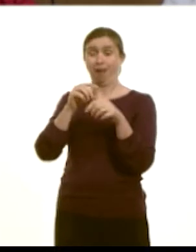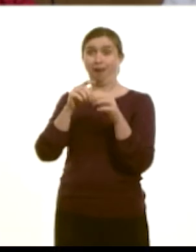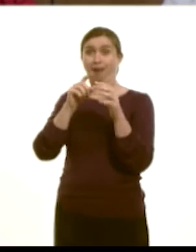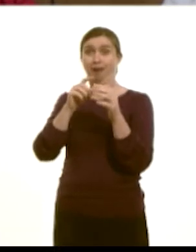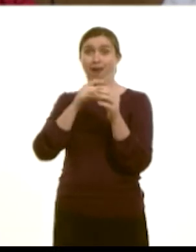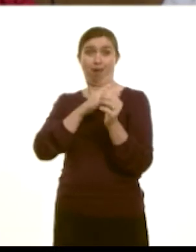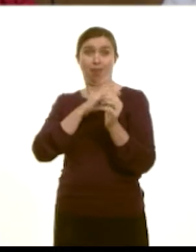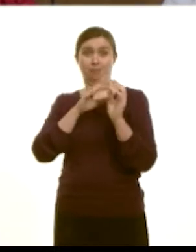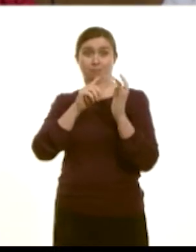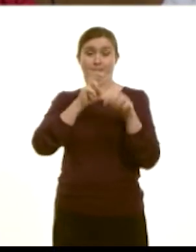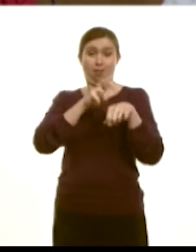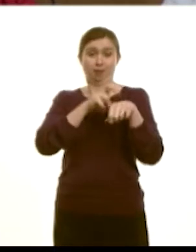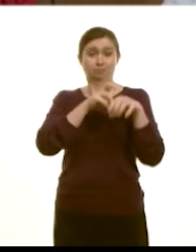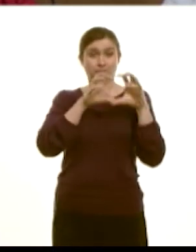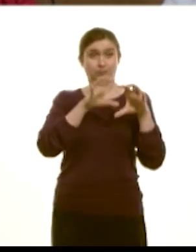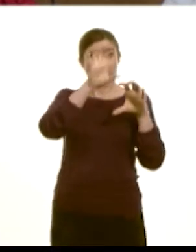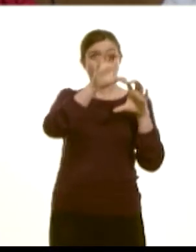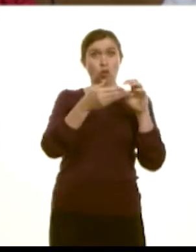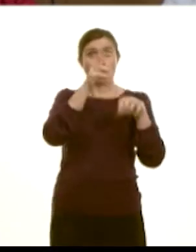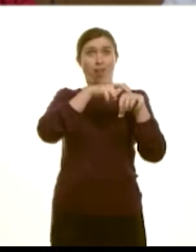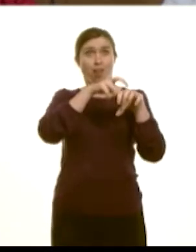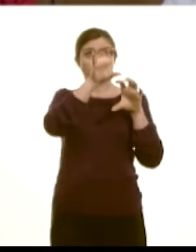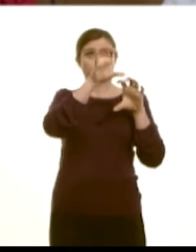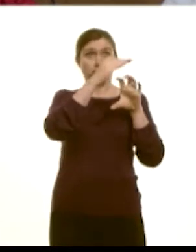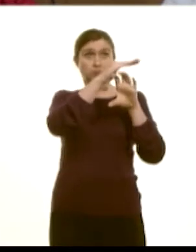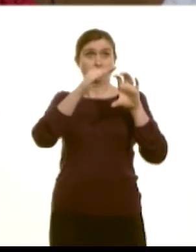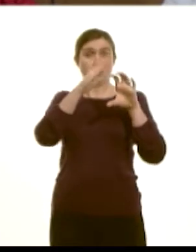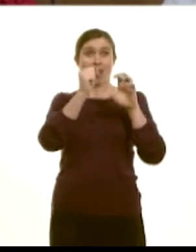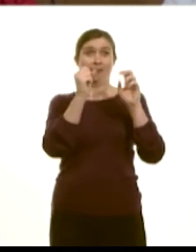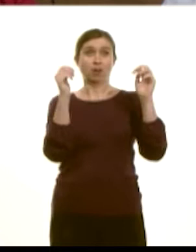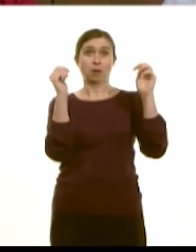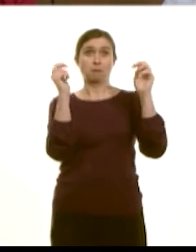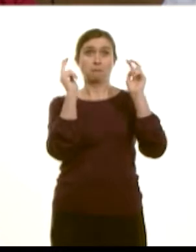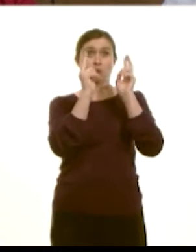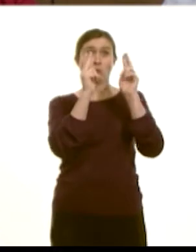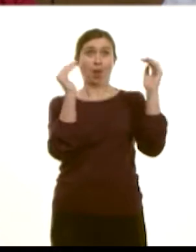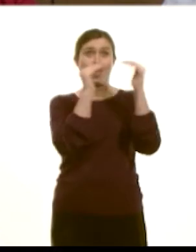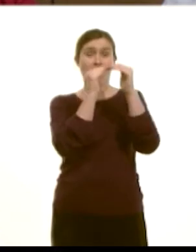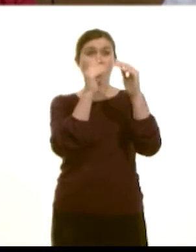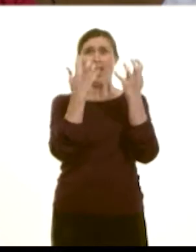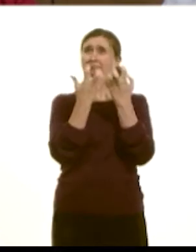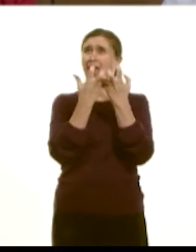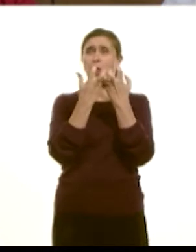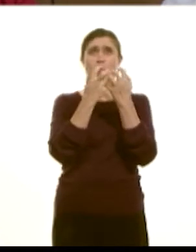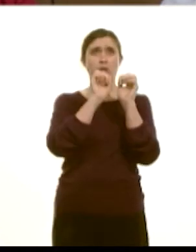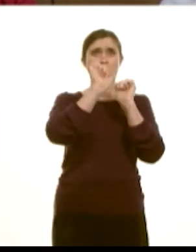It is impossible to count people in and out, because that border has a motorway running across itóunless you want to build a Berlin wall around it to keep people out.